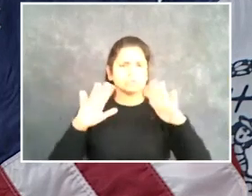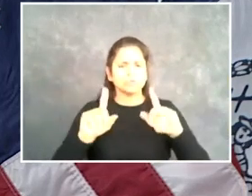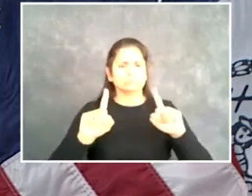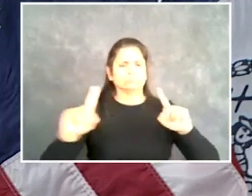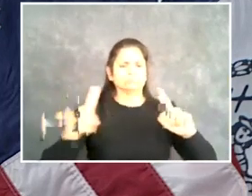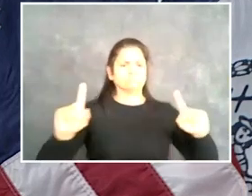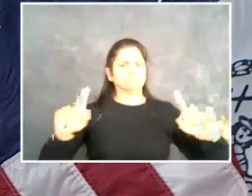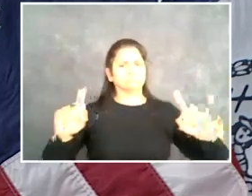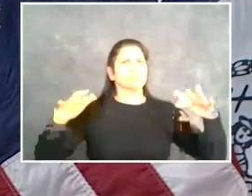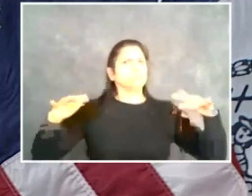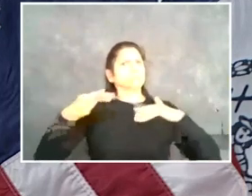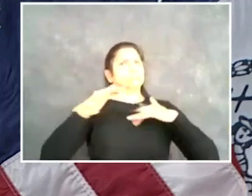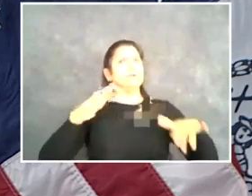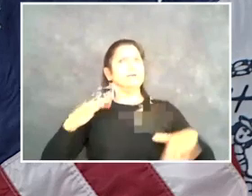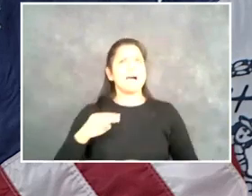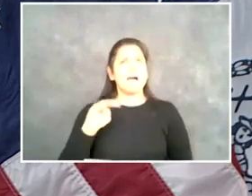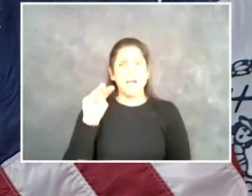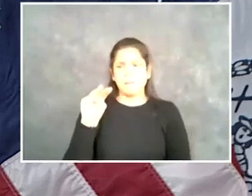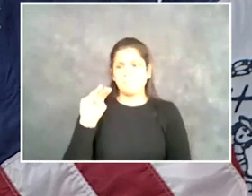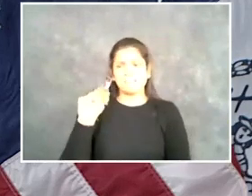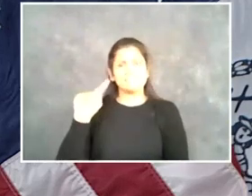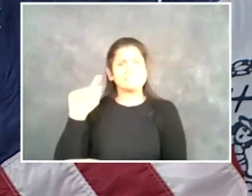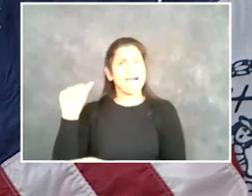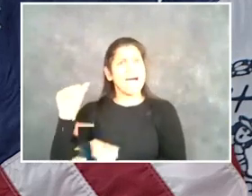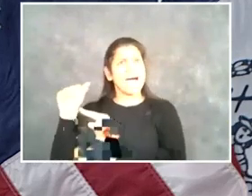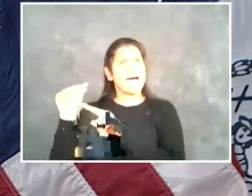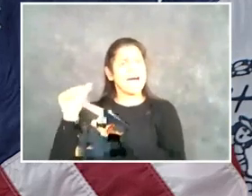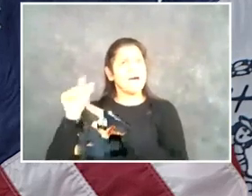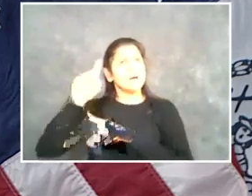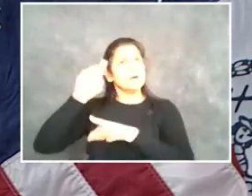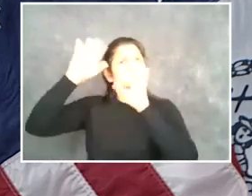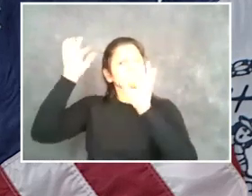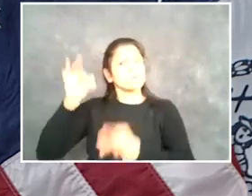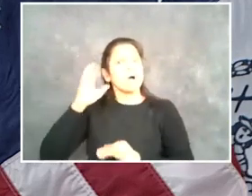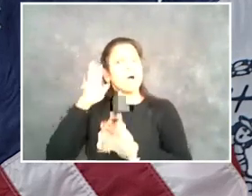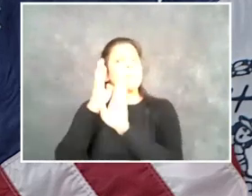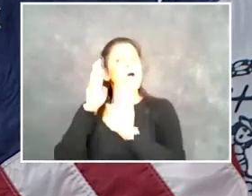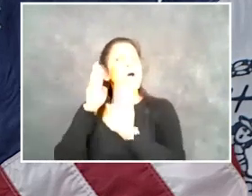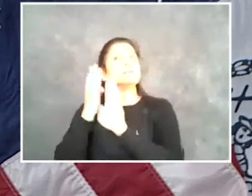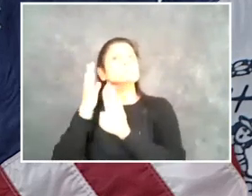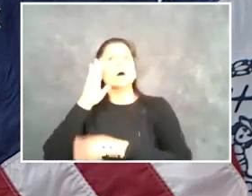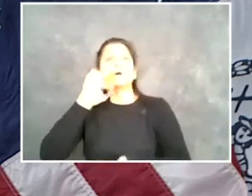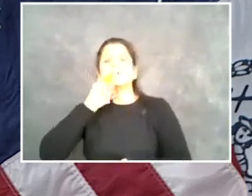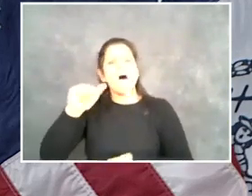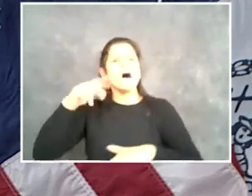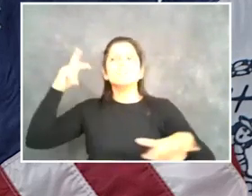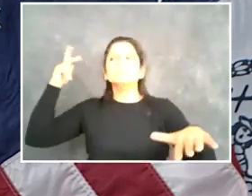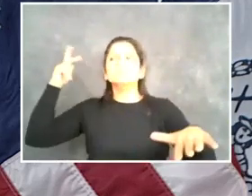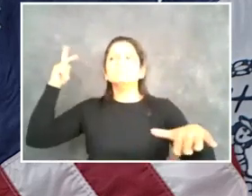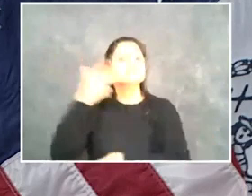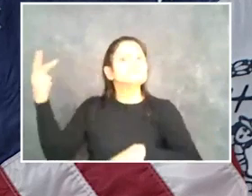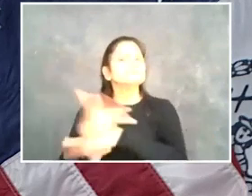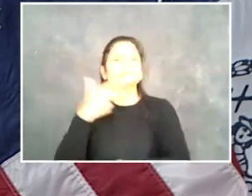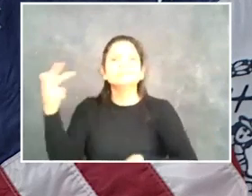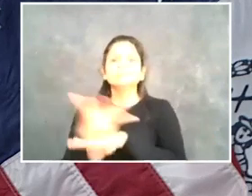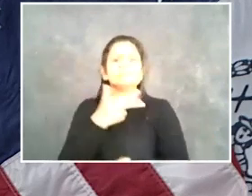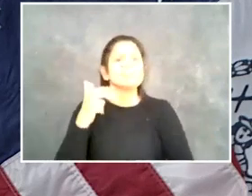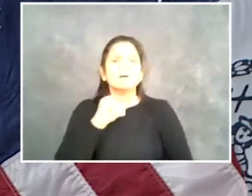IDLE BUSES BECAUSE THEY ARE USING FEWER BUSES AT THE FIELD